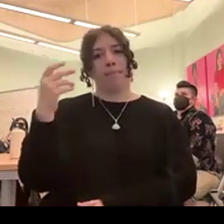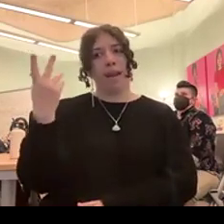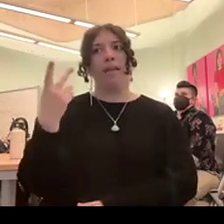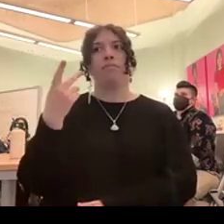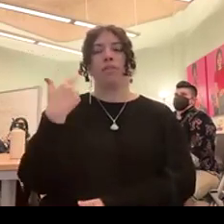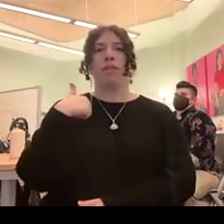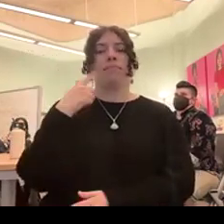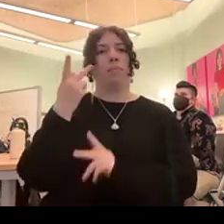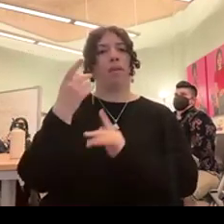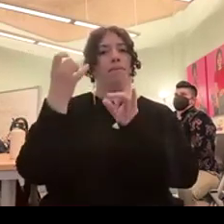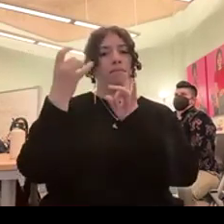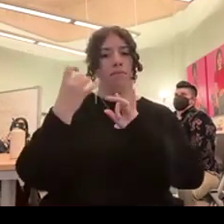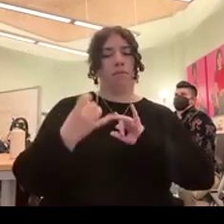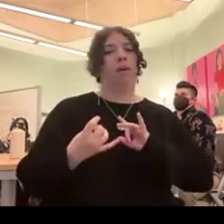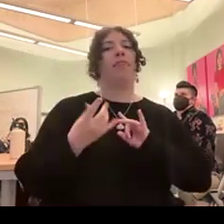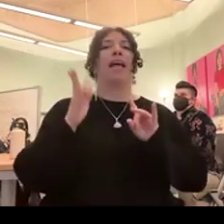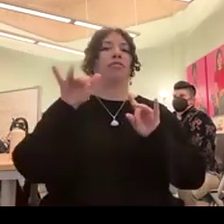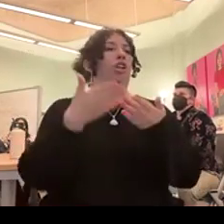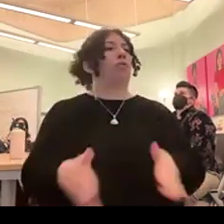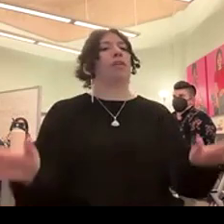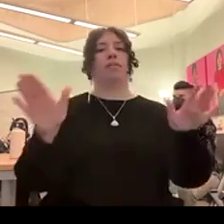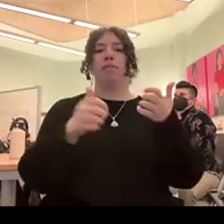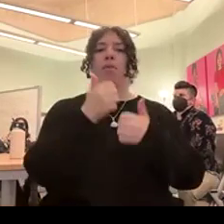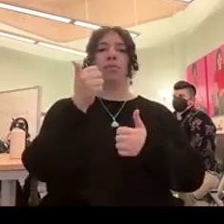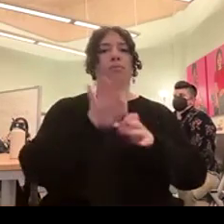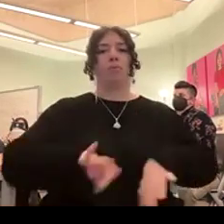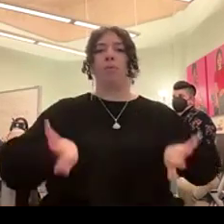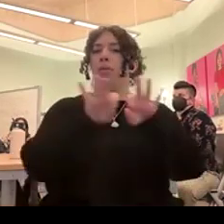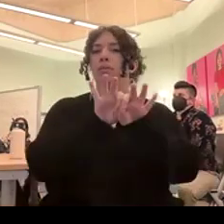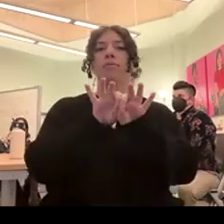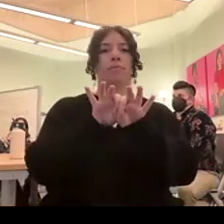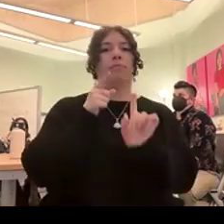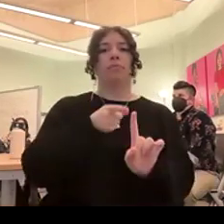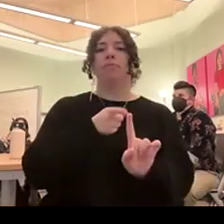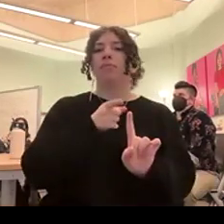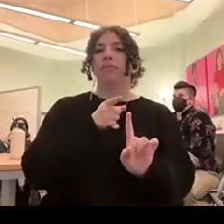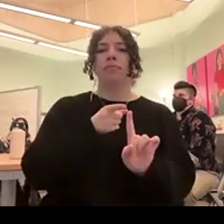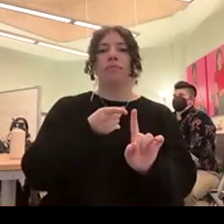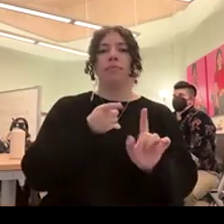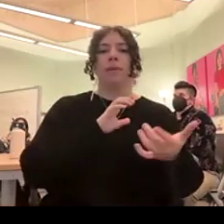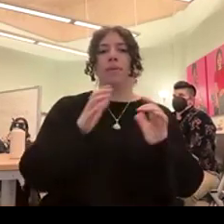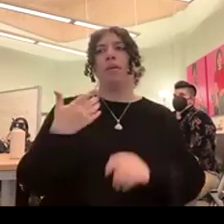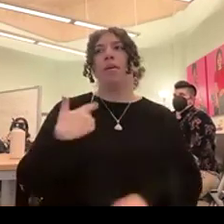this and I've received a lot of feedback that that is generally the most important part, rather than,